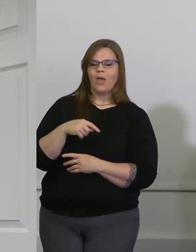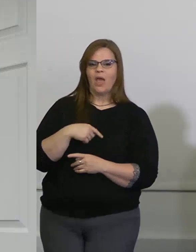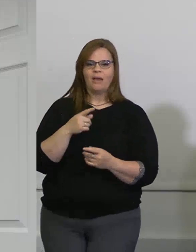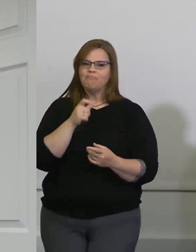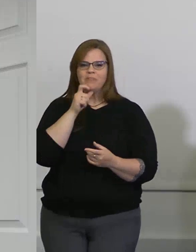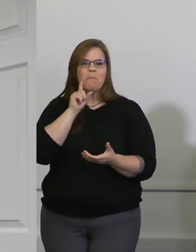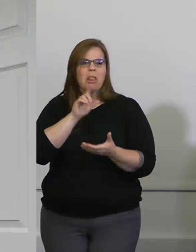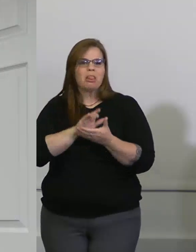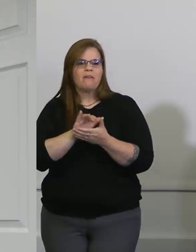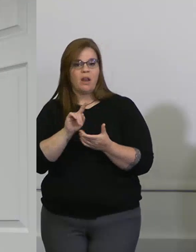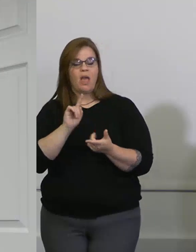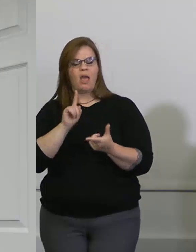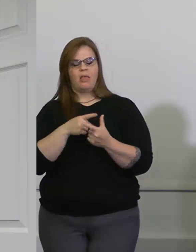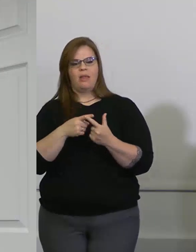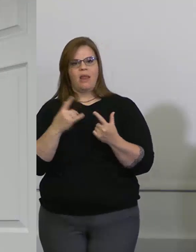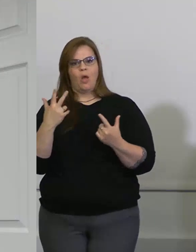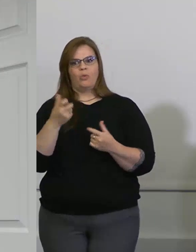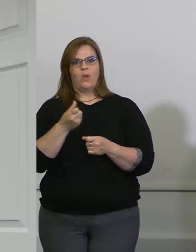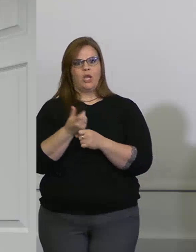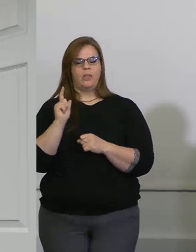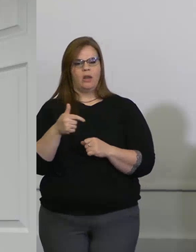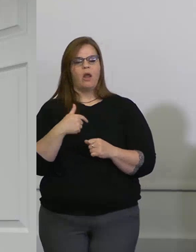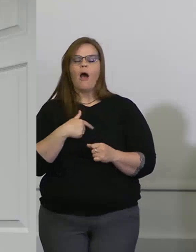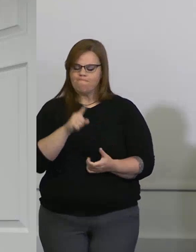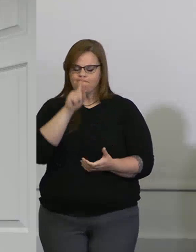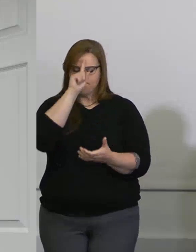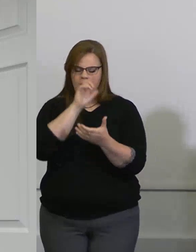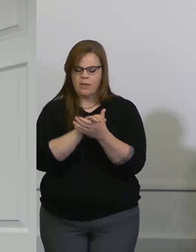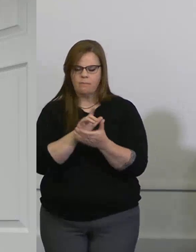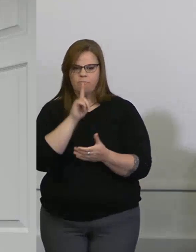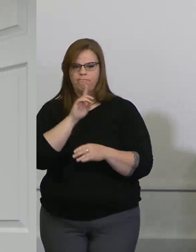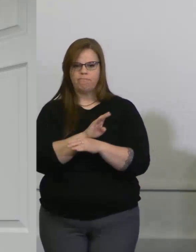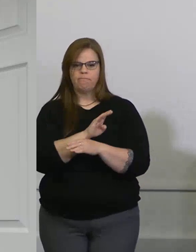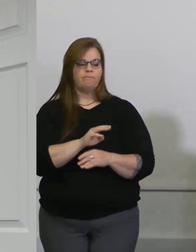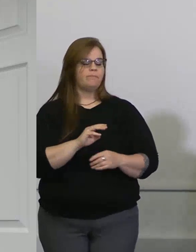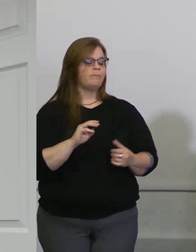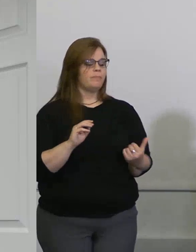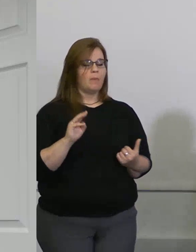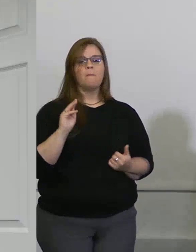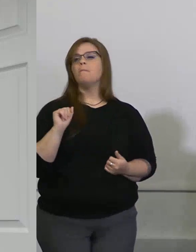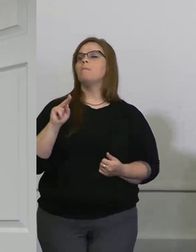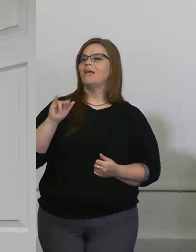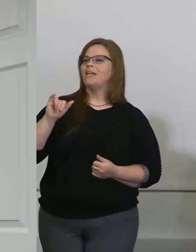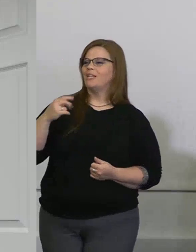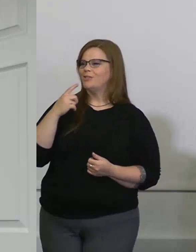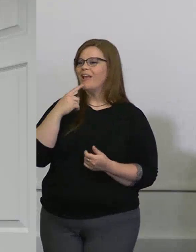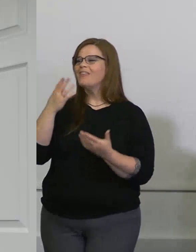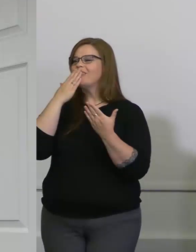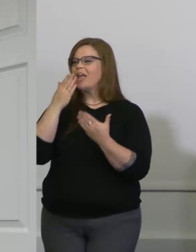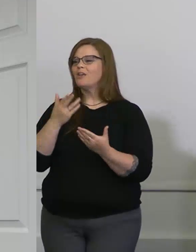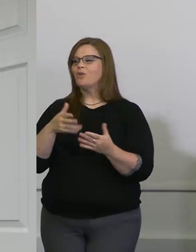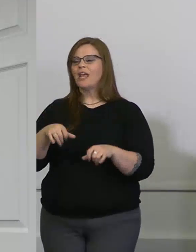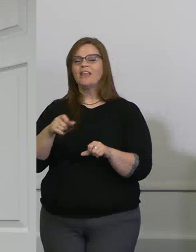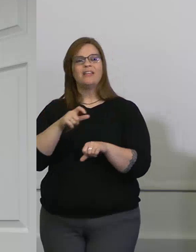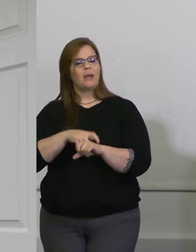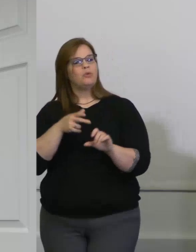So that's a bit about me. Great. Yeah. Thanks. Thanks for taking the time to join us today, Dave. Clint, do you want to introduce yourself?